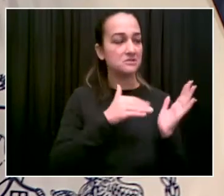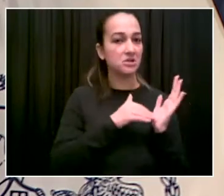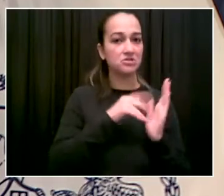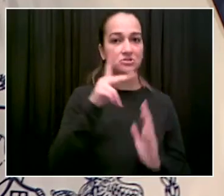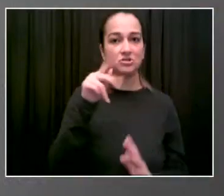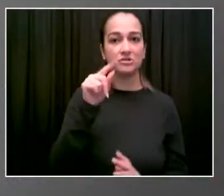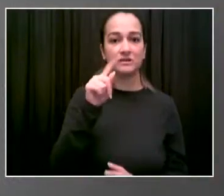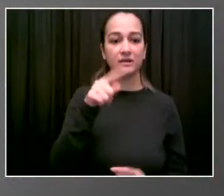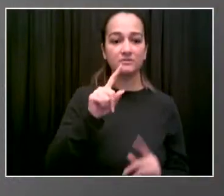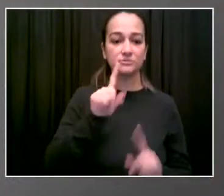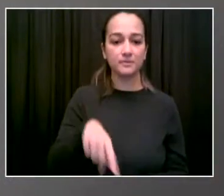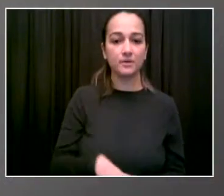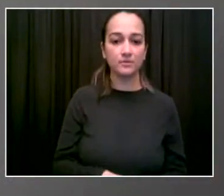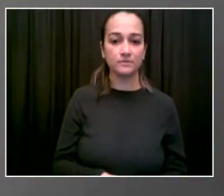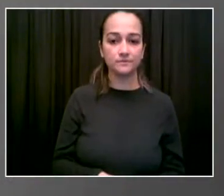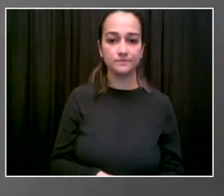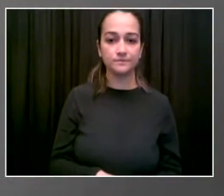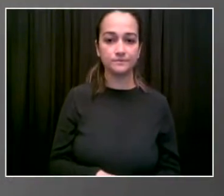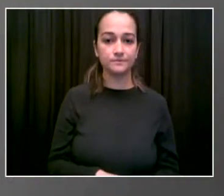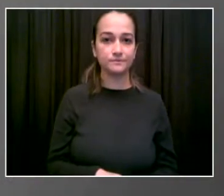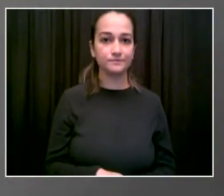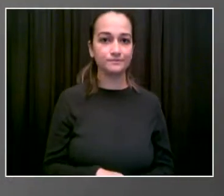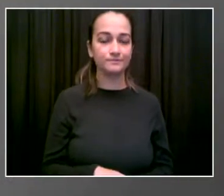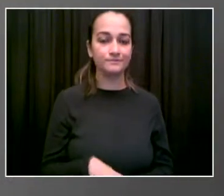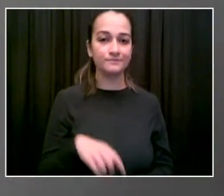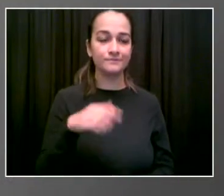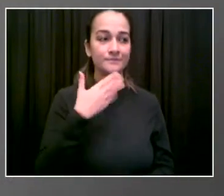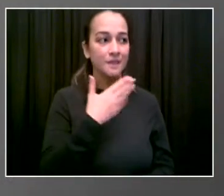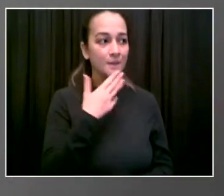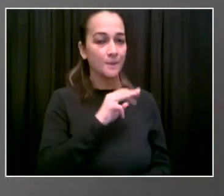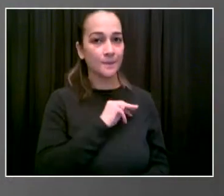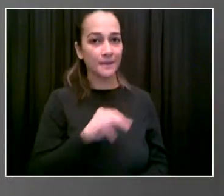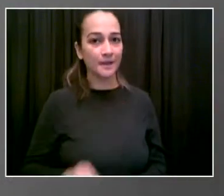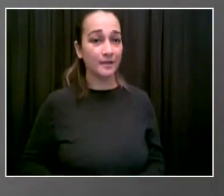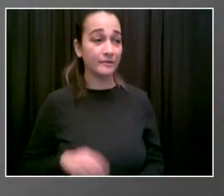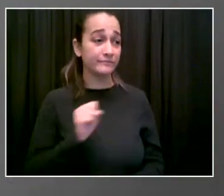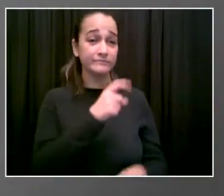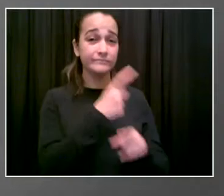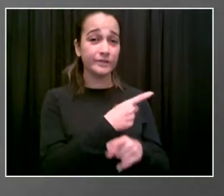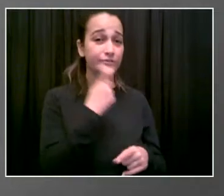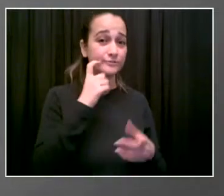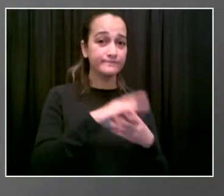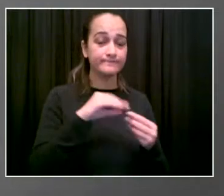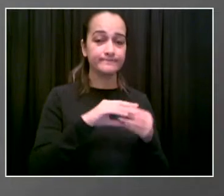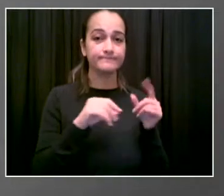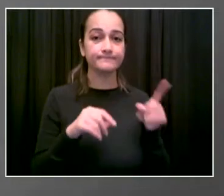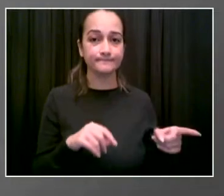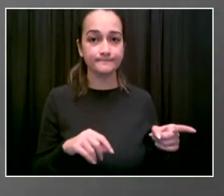SAFE AND WHY IT IS SO POIMRTANT FOR THEM TO BE BACK IN SCHOOL, I WILL TURN IT